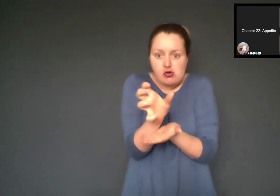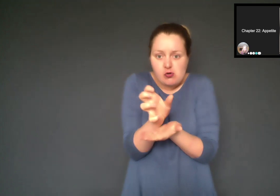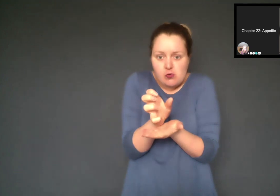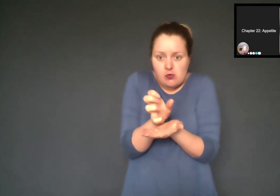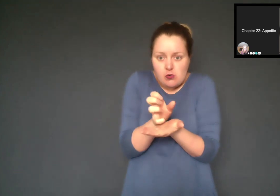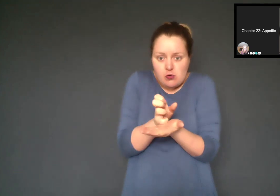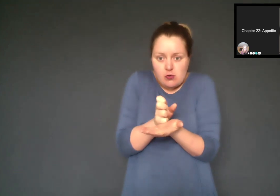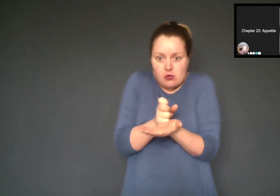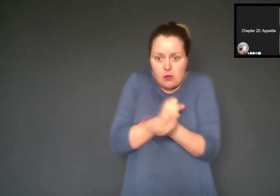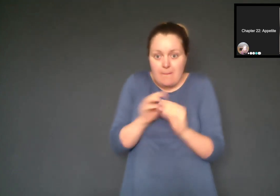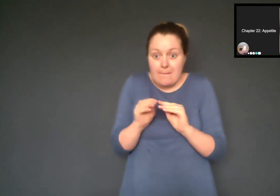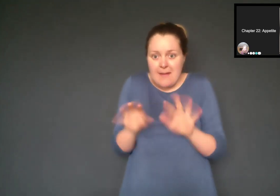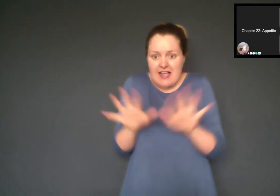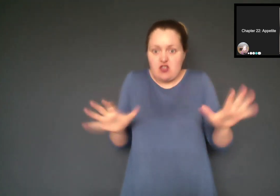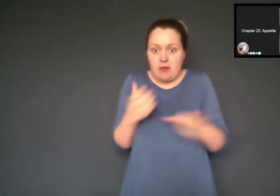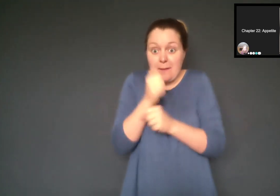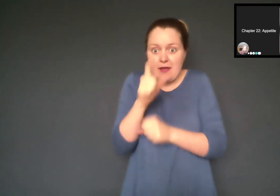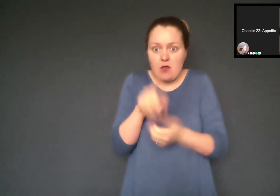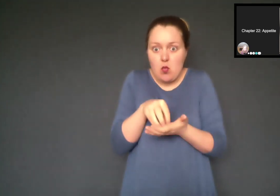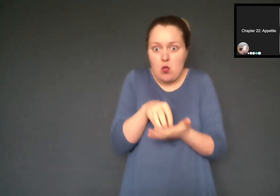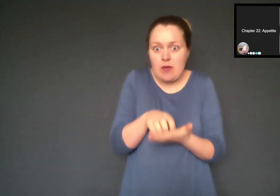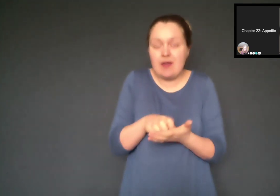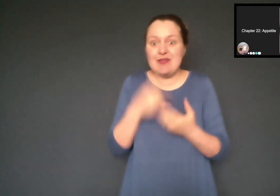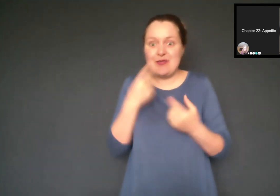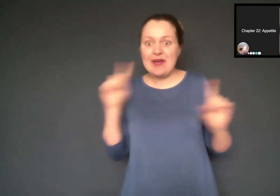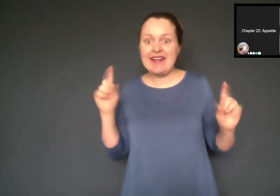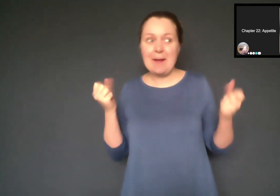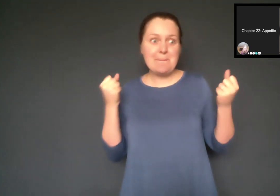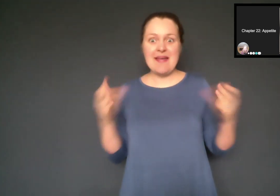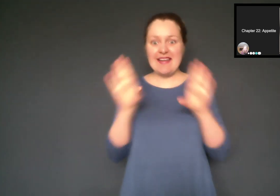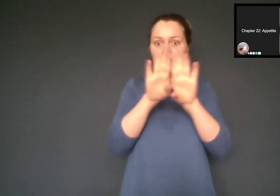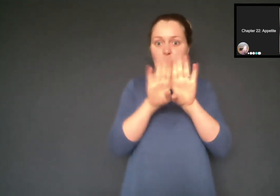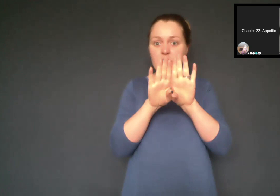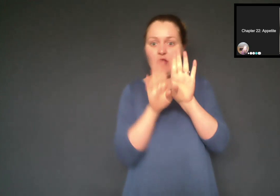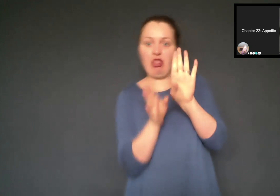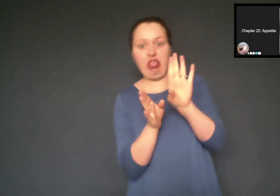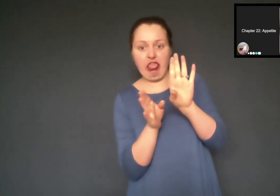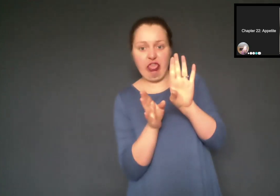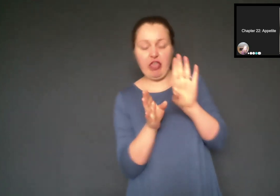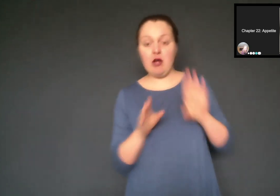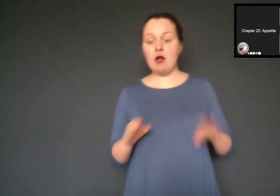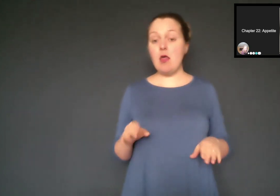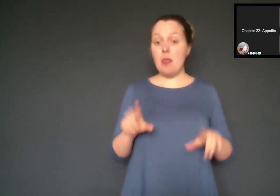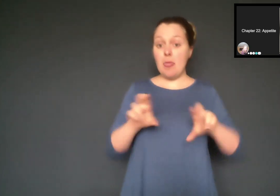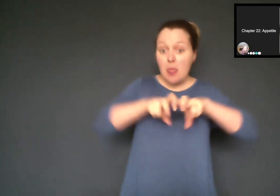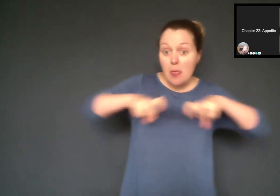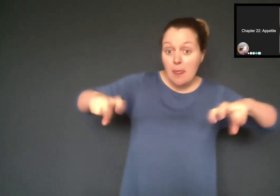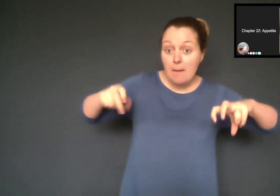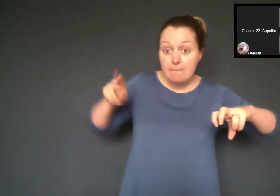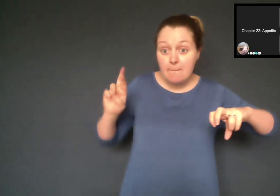many of the windows were now cracked or broken the doors were peeling and hanging from their hinges the porch boards were twisted and blighted